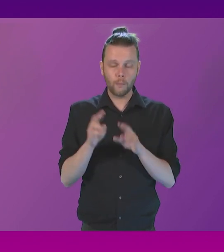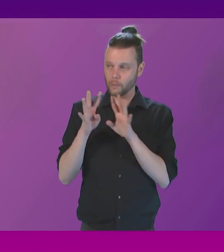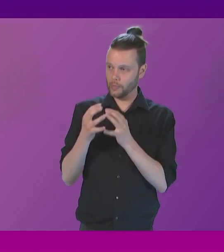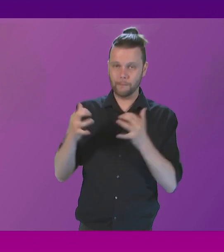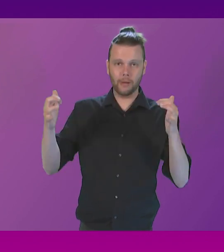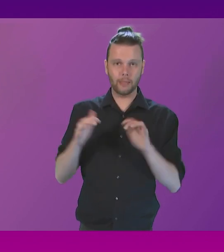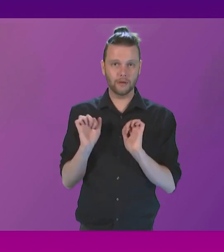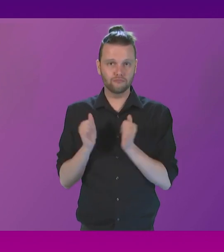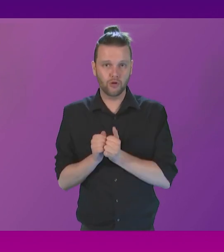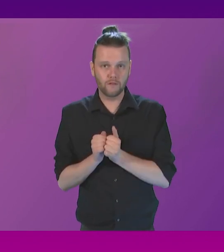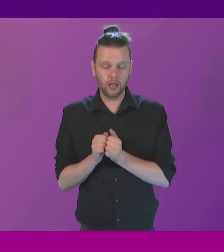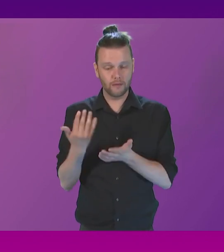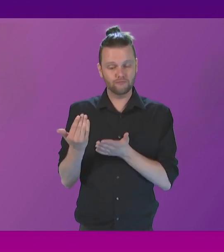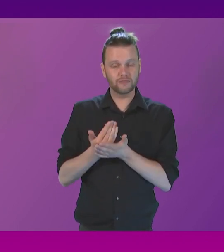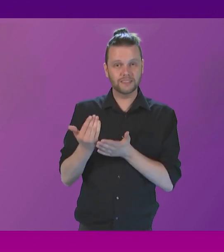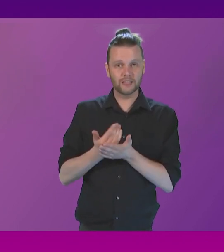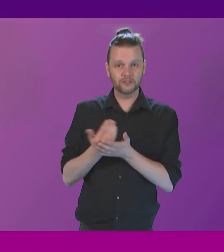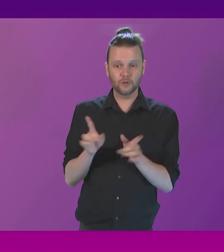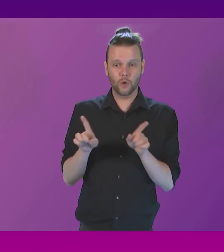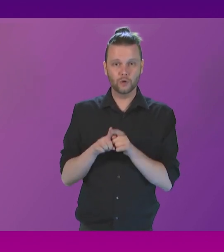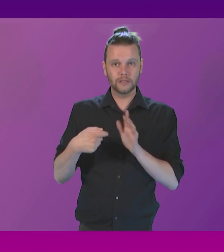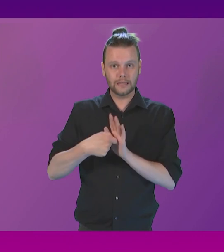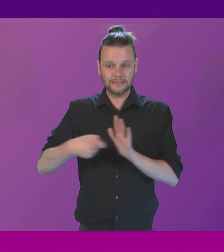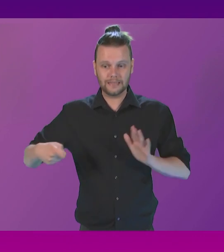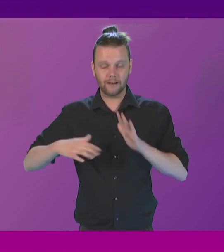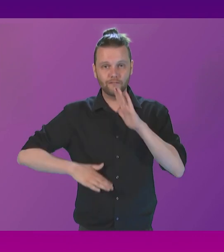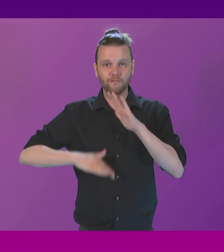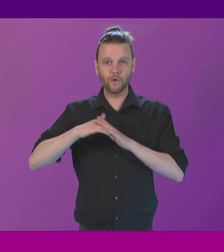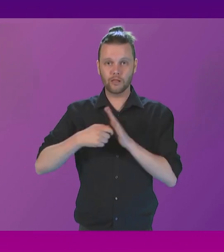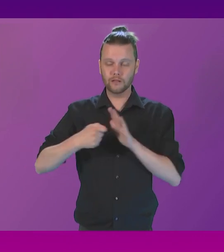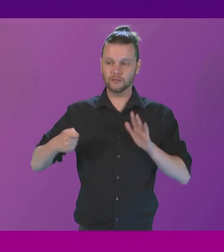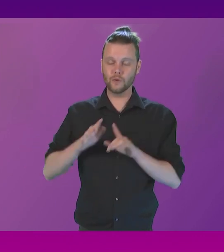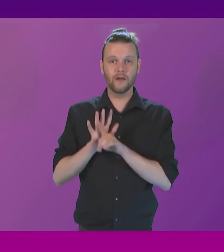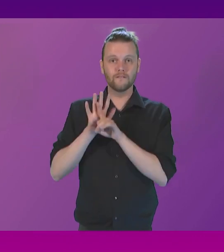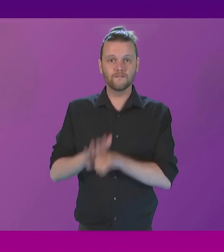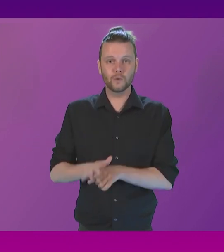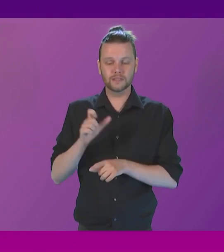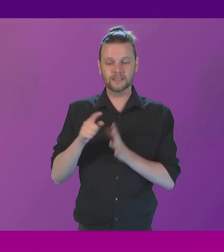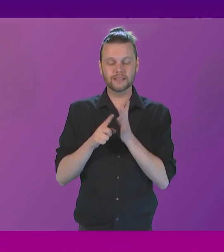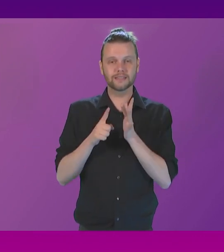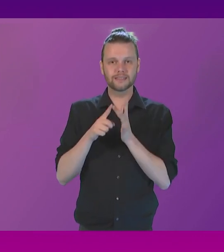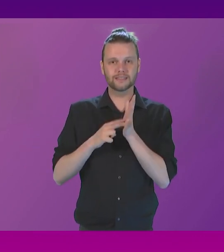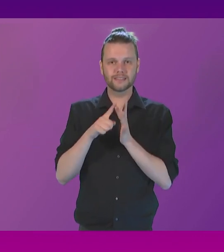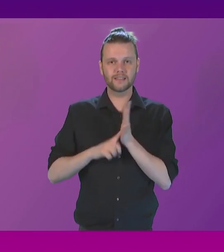protections will also fully extend to forced civil partnerships later this year.